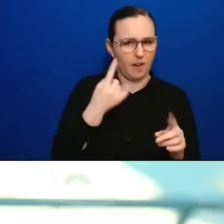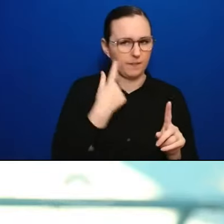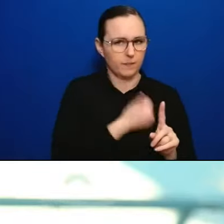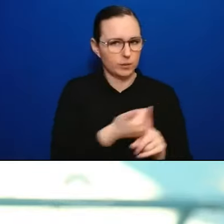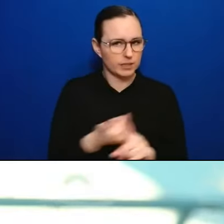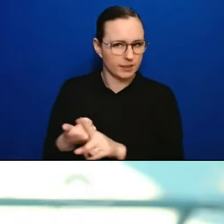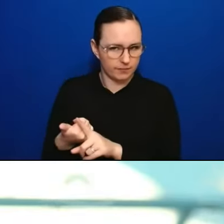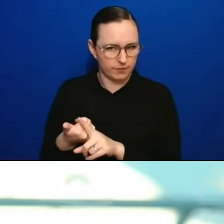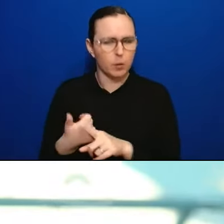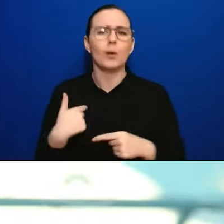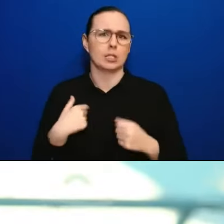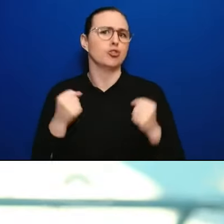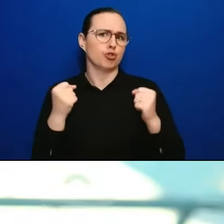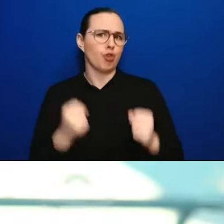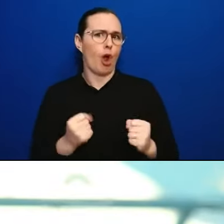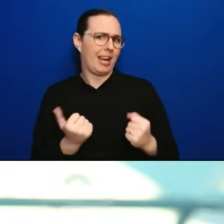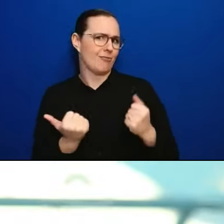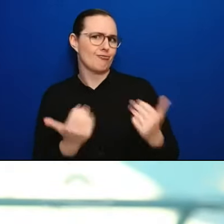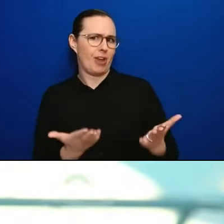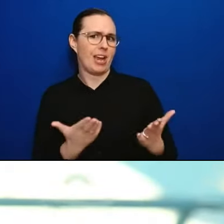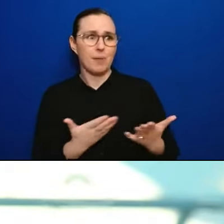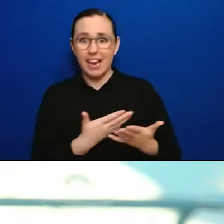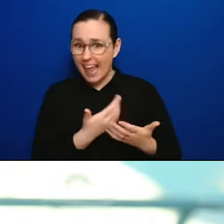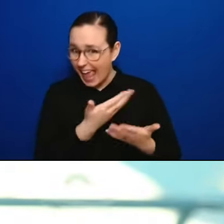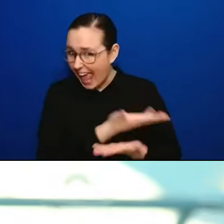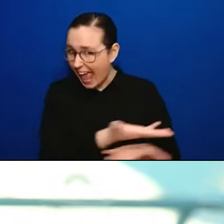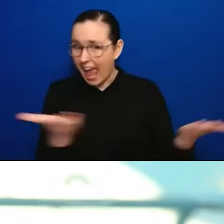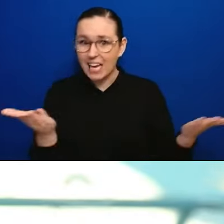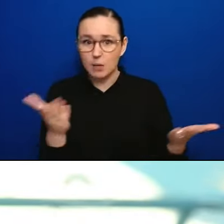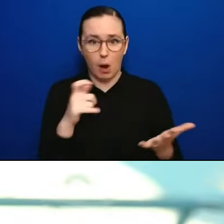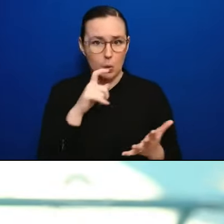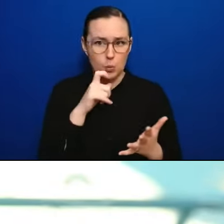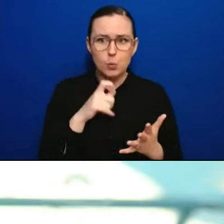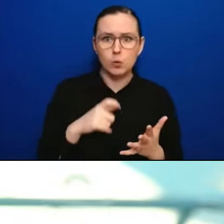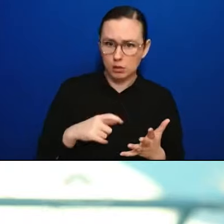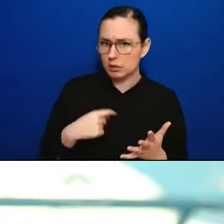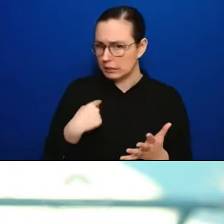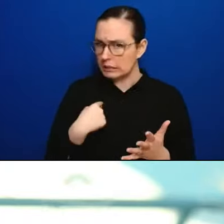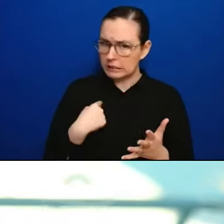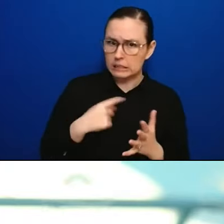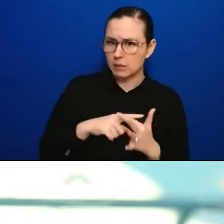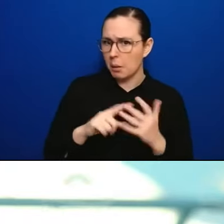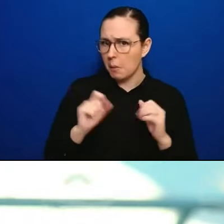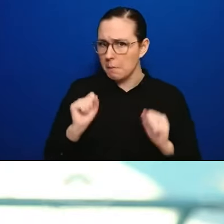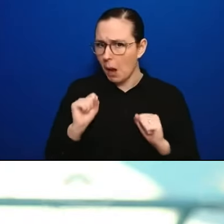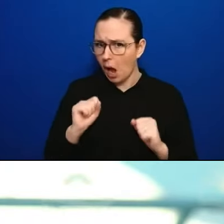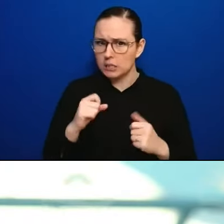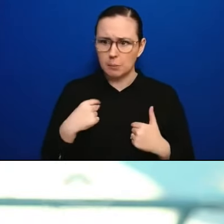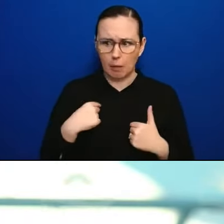interval and you will have the ability to make that decision and book yourself. And we do of course continue to